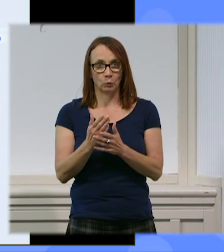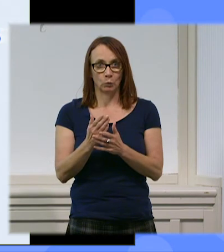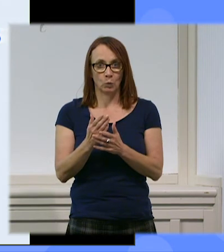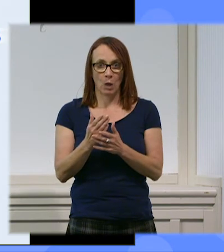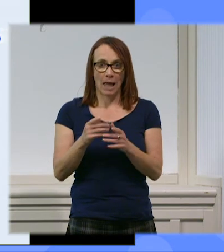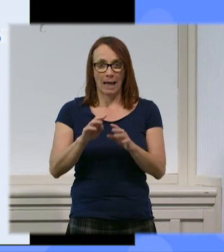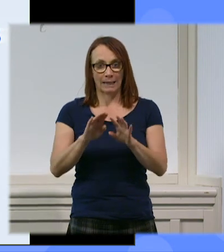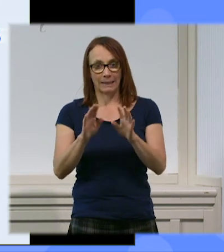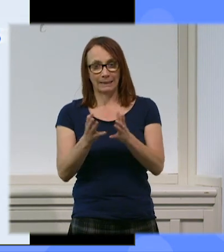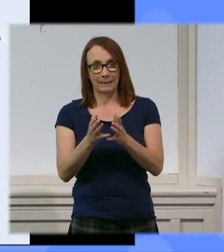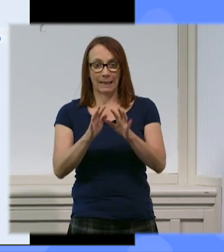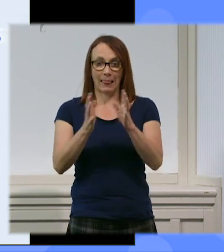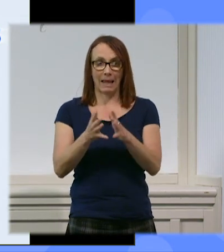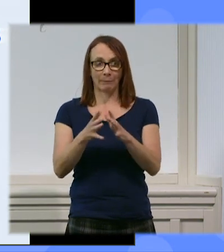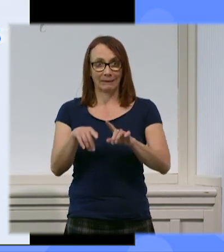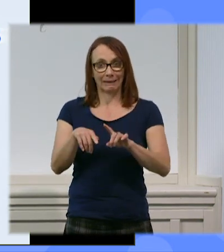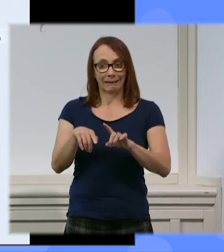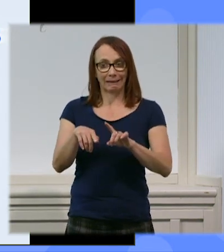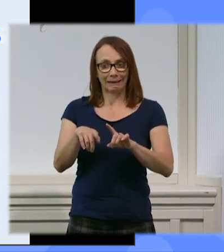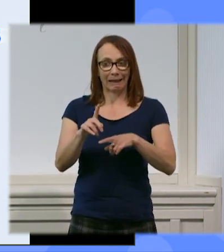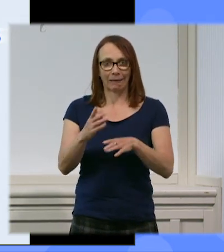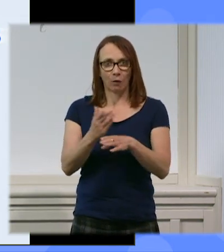agency for climate solutions which works with cities Industries regions to